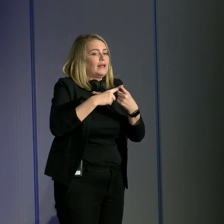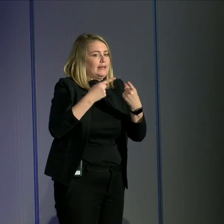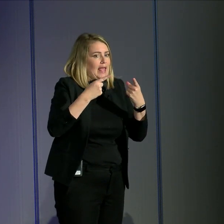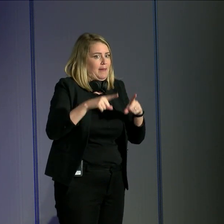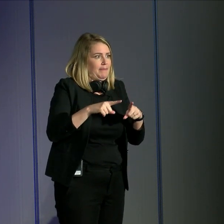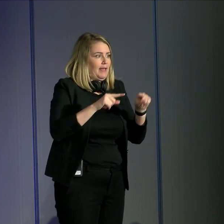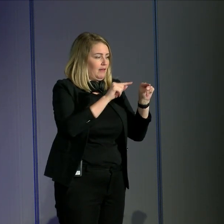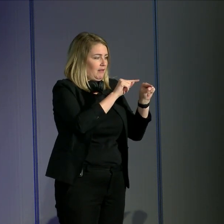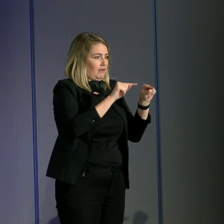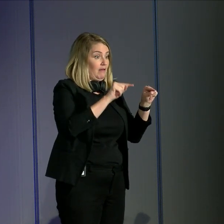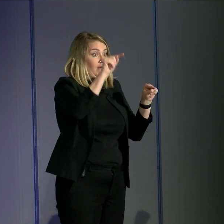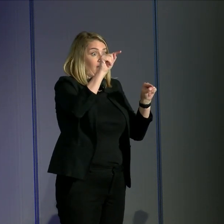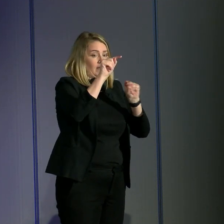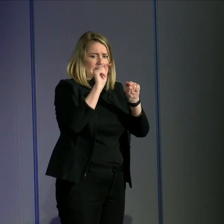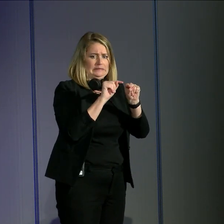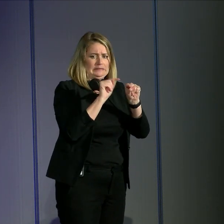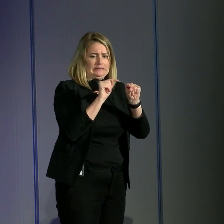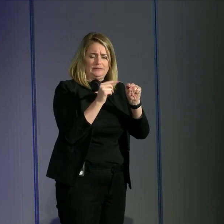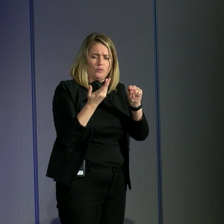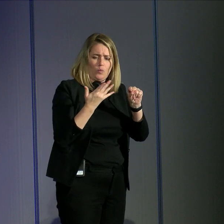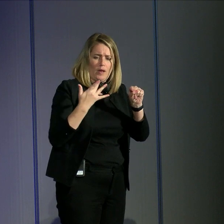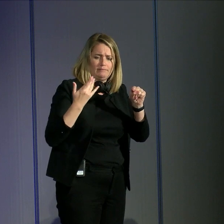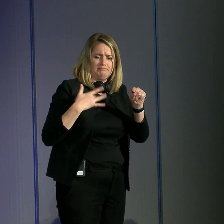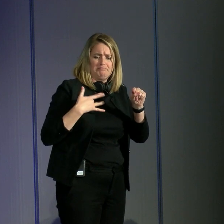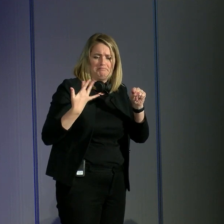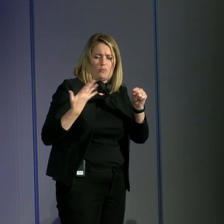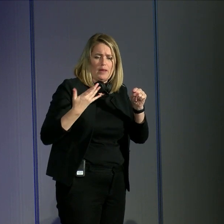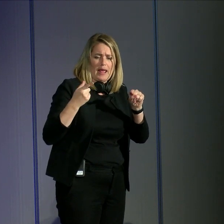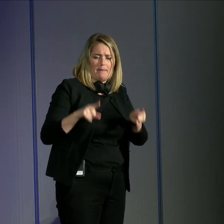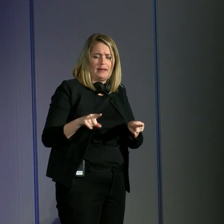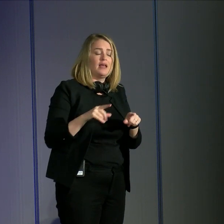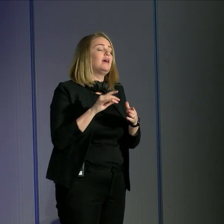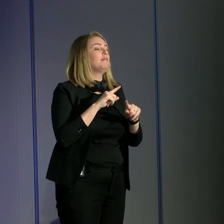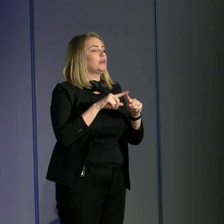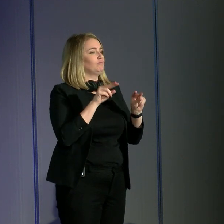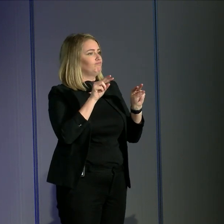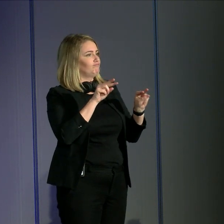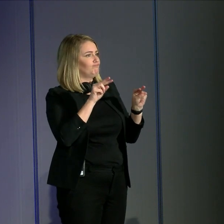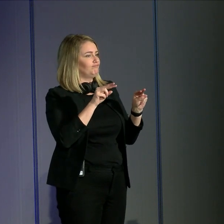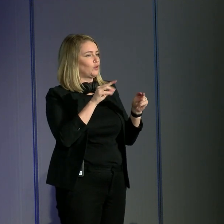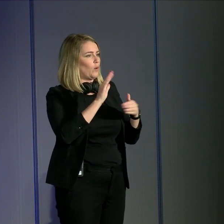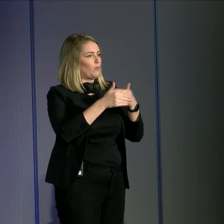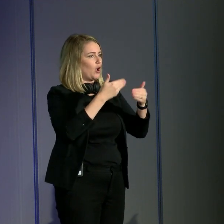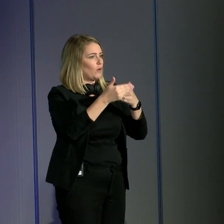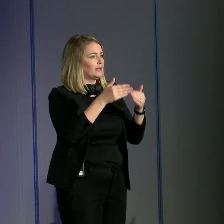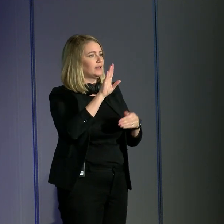But this is where you monitor your progress. You've got bar charts, et cetera.